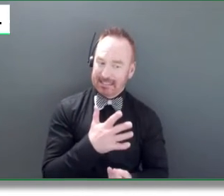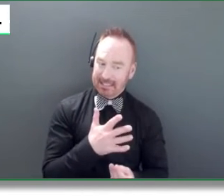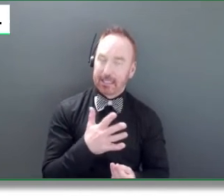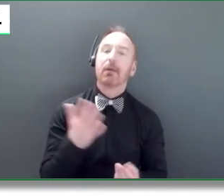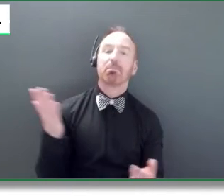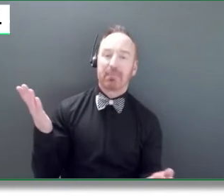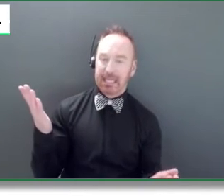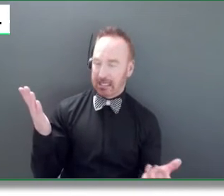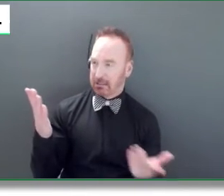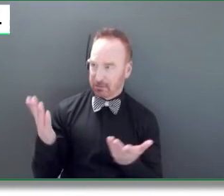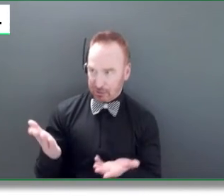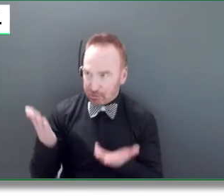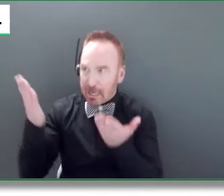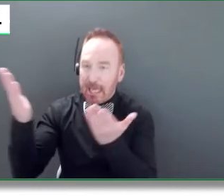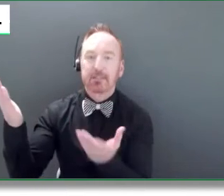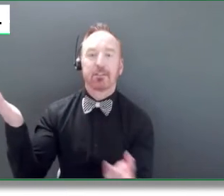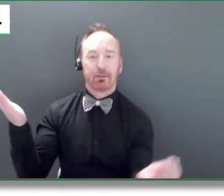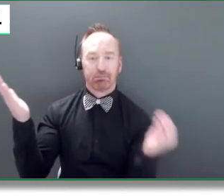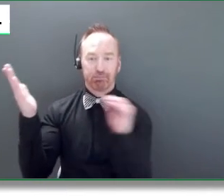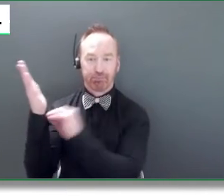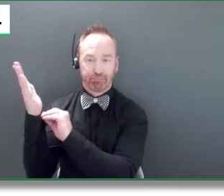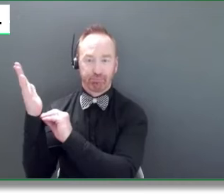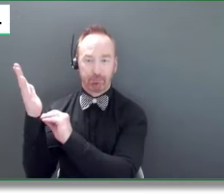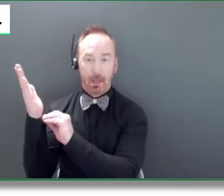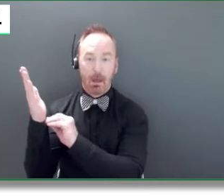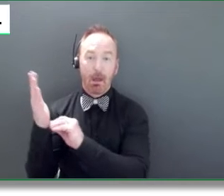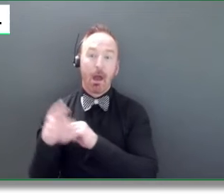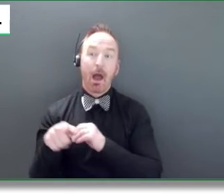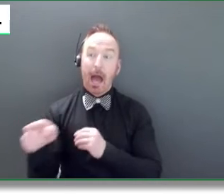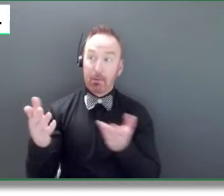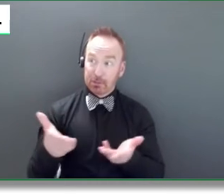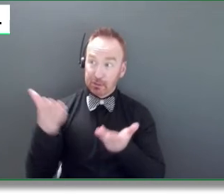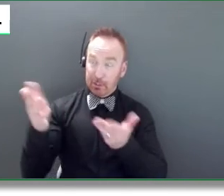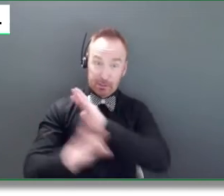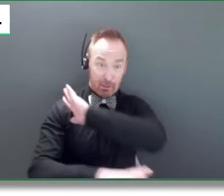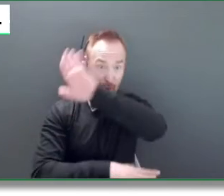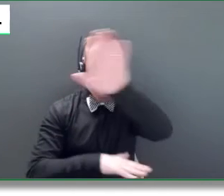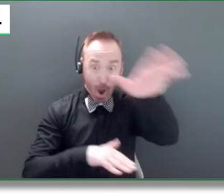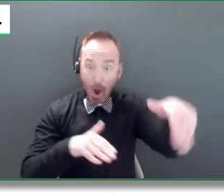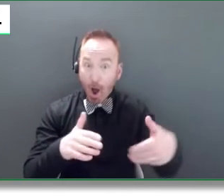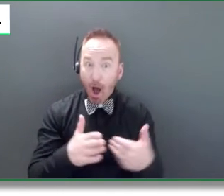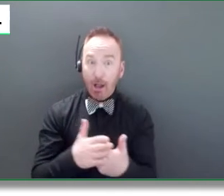our suggestions will make it in but it will be hard for the committee to